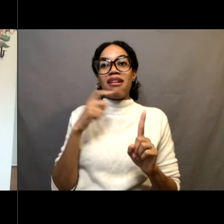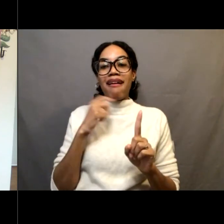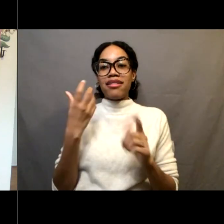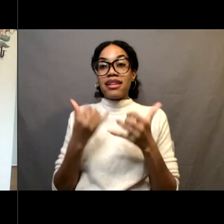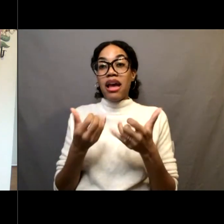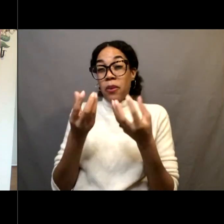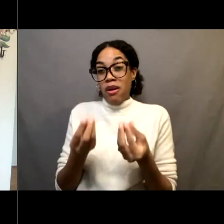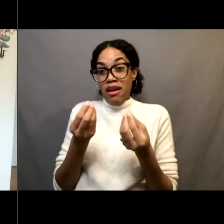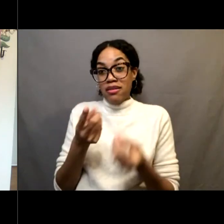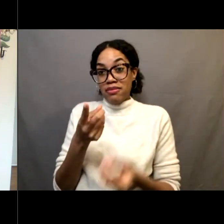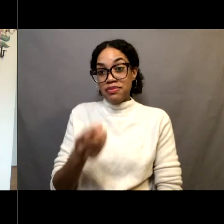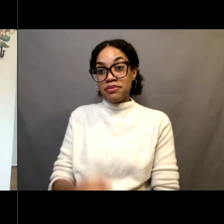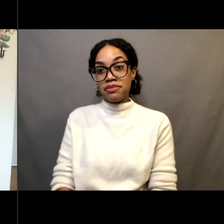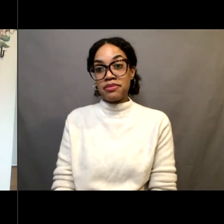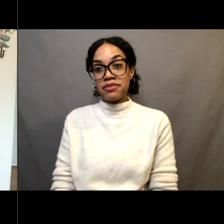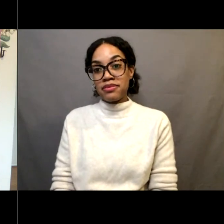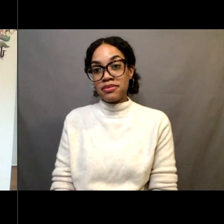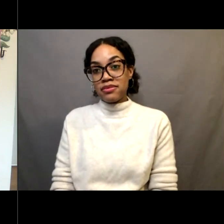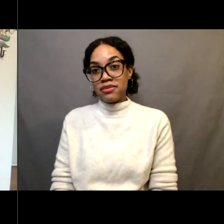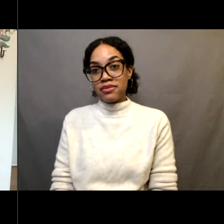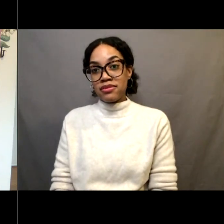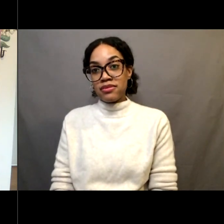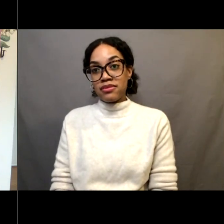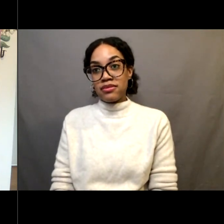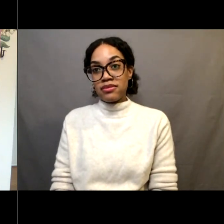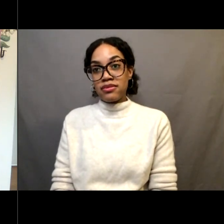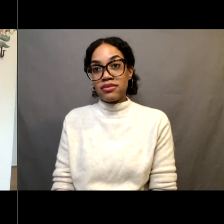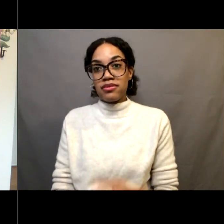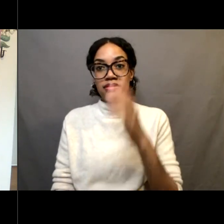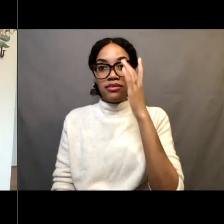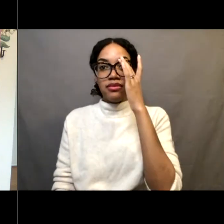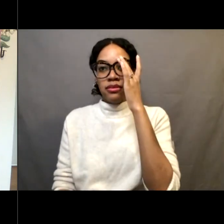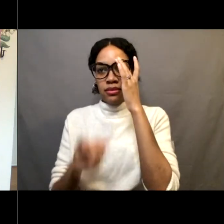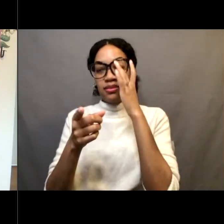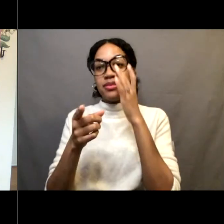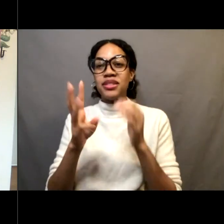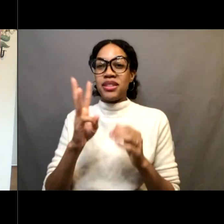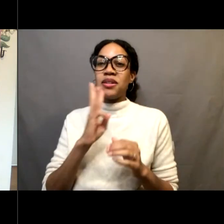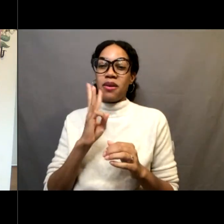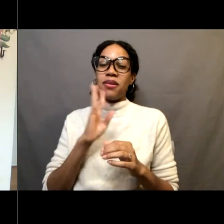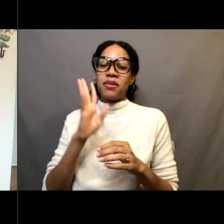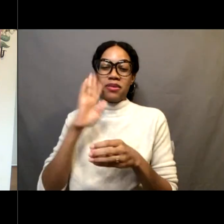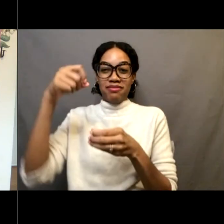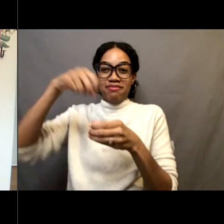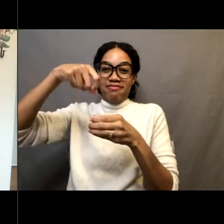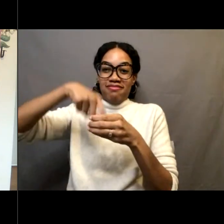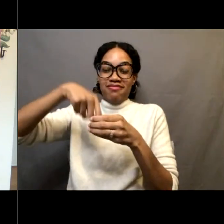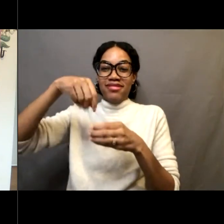that this cardboard house will take hooding water if we let it rain.